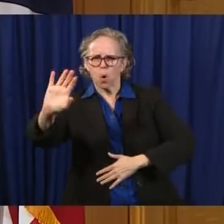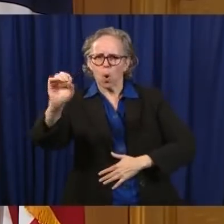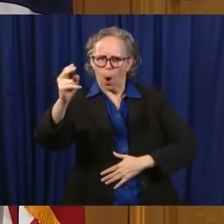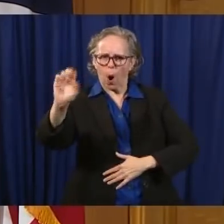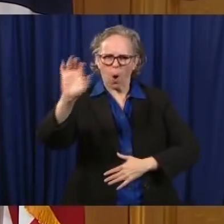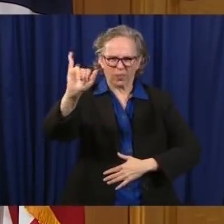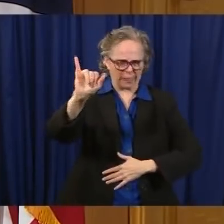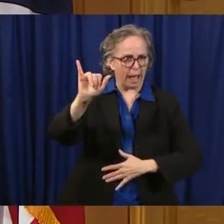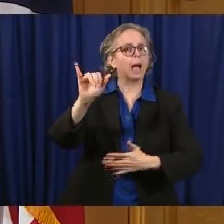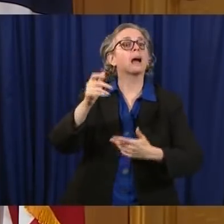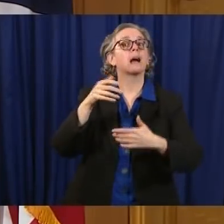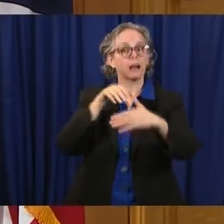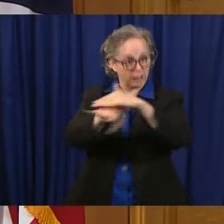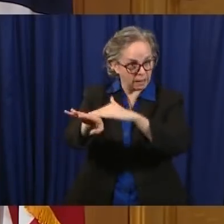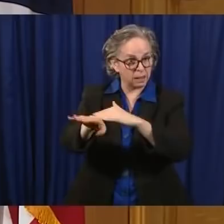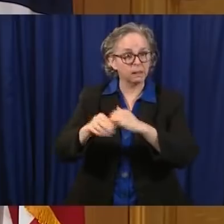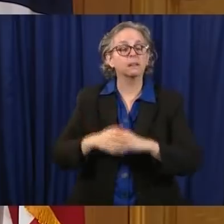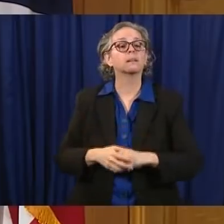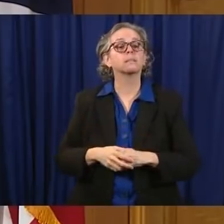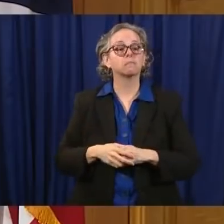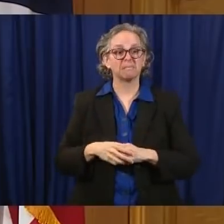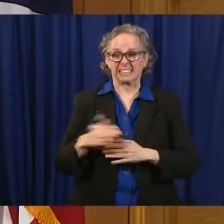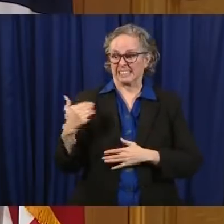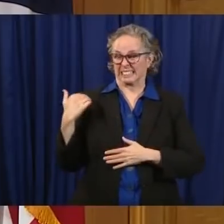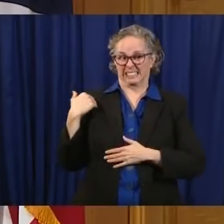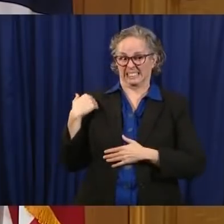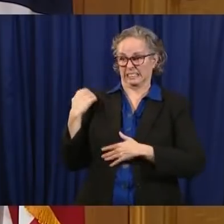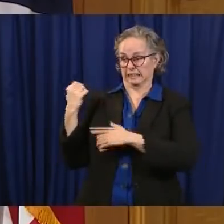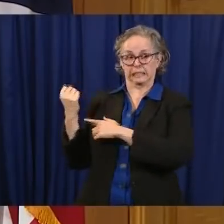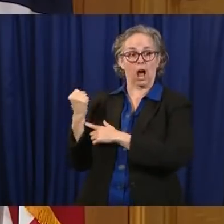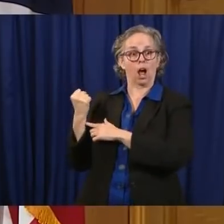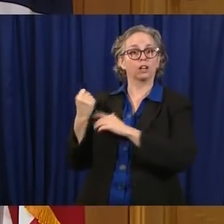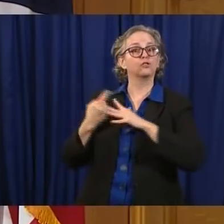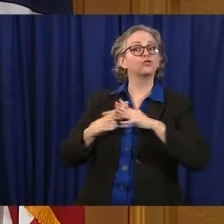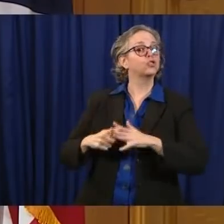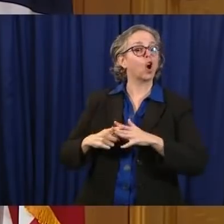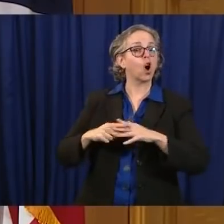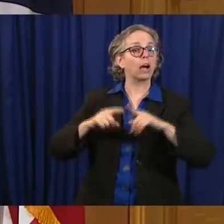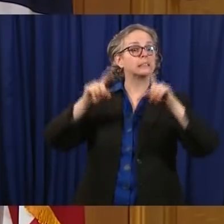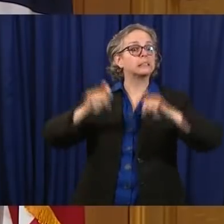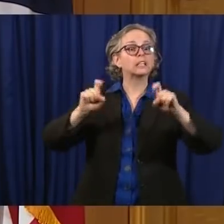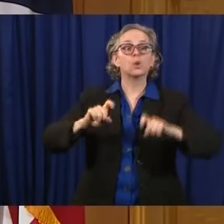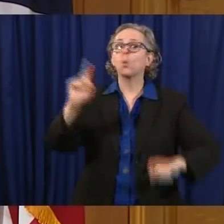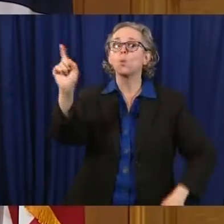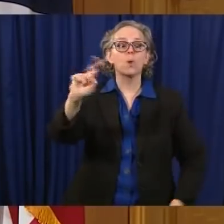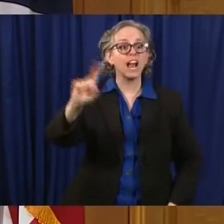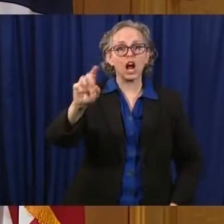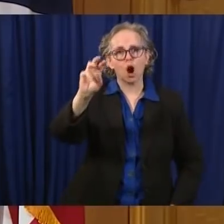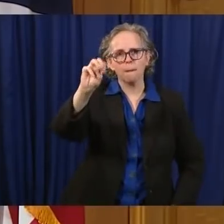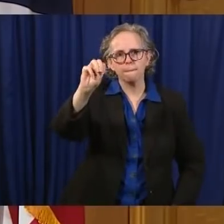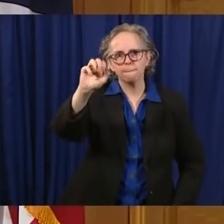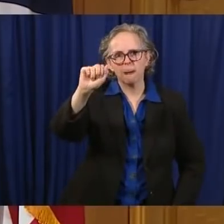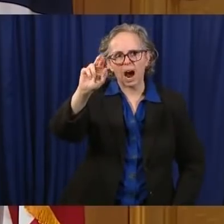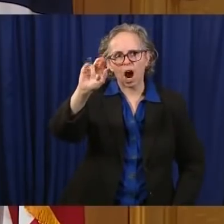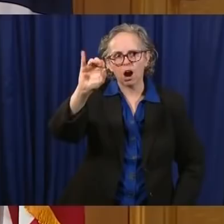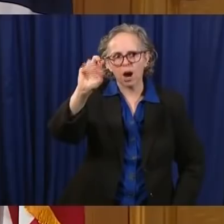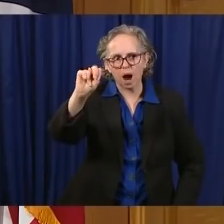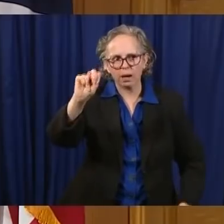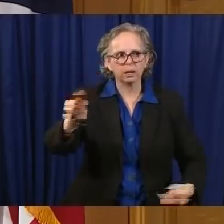FACILITY IN ELKTON, IN THE EASTERN PART OF THE STATE OF OHIO, ALSO AS I INDICATED, TESTING WAS TO BEGIN ON